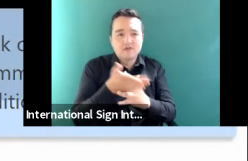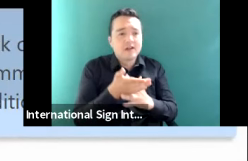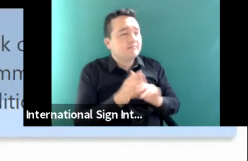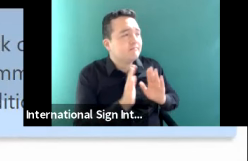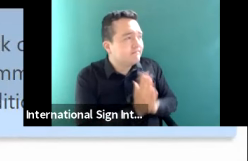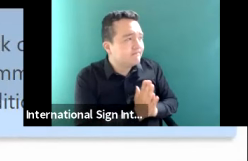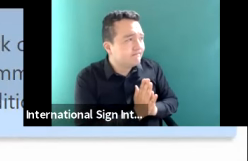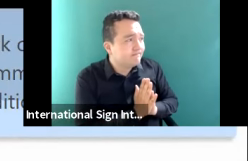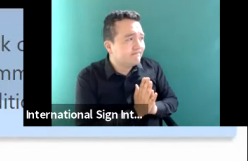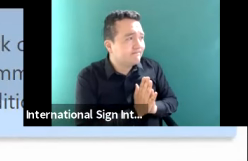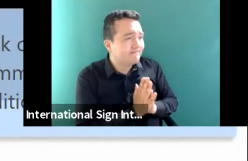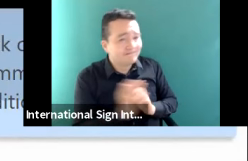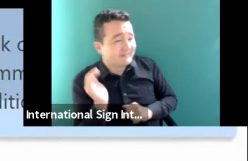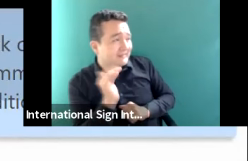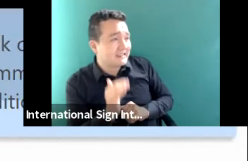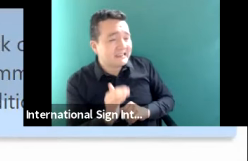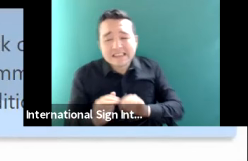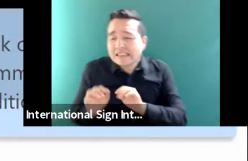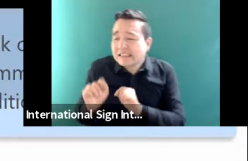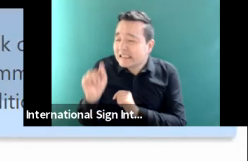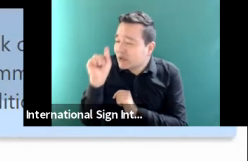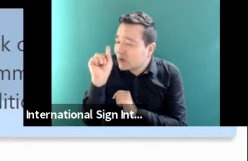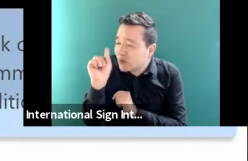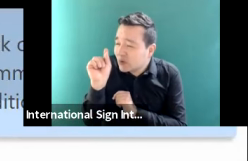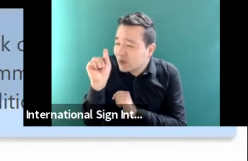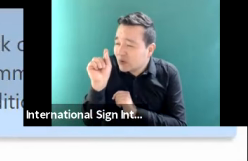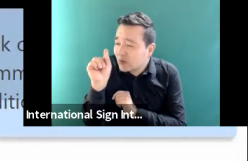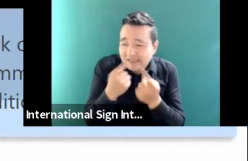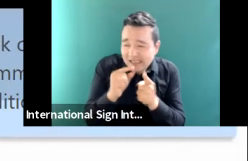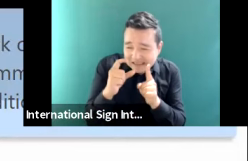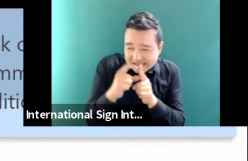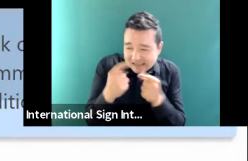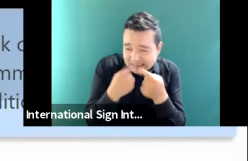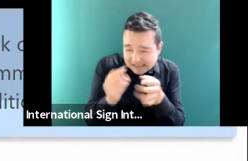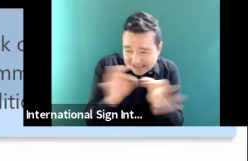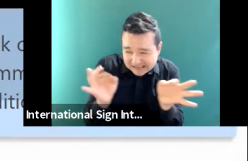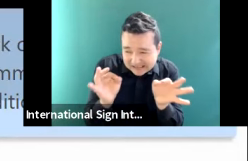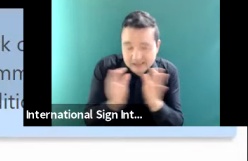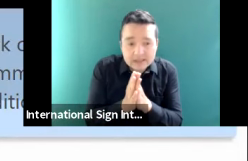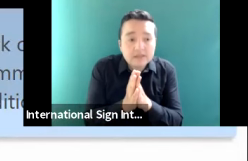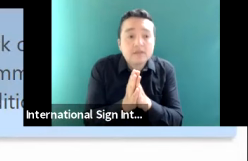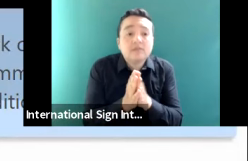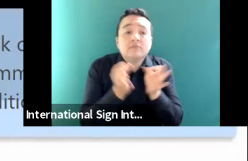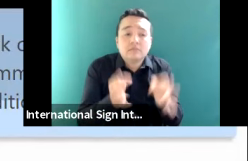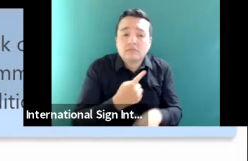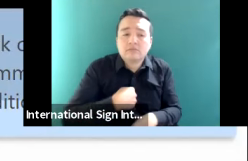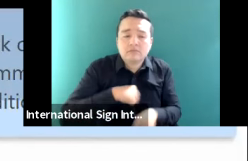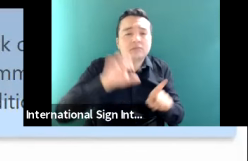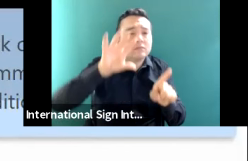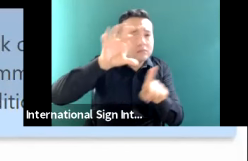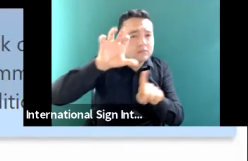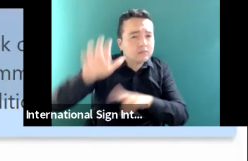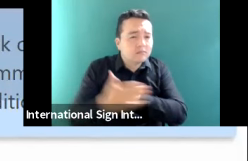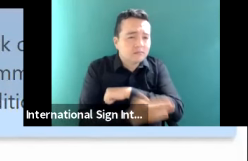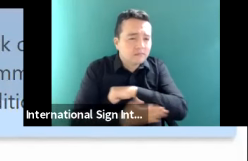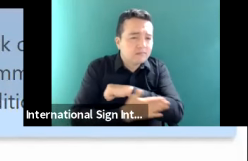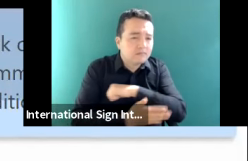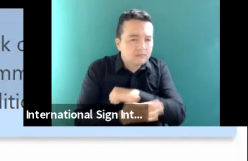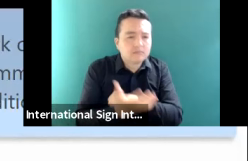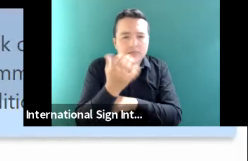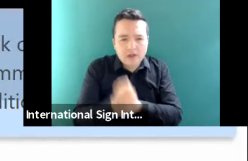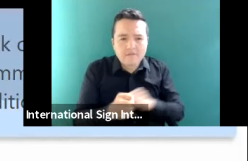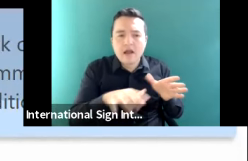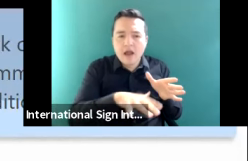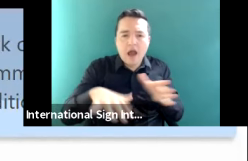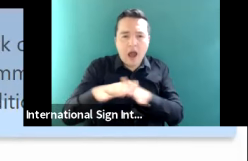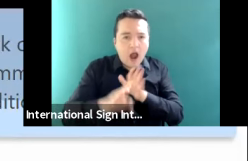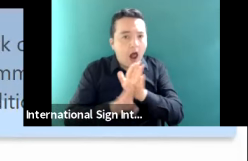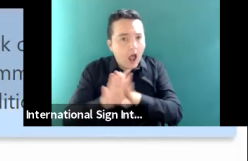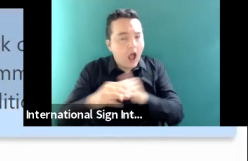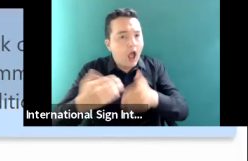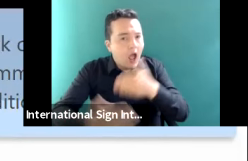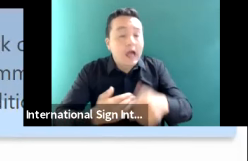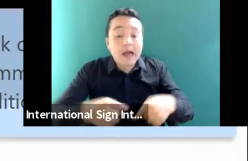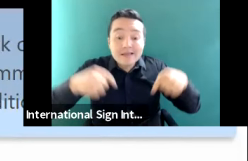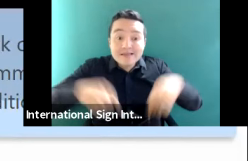We just finished great talks which was talking about the digital inclusion for the Arabic region.